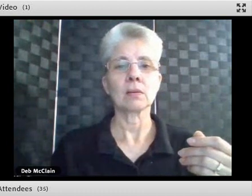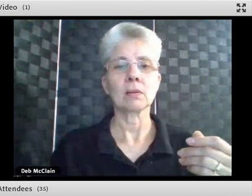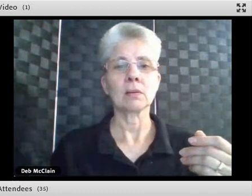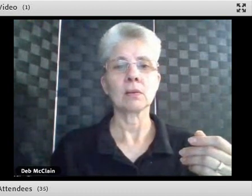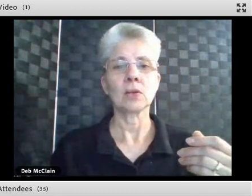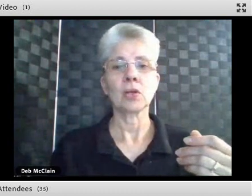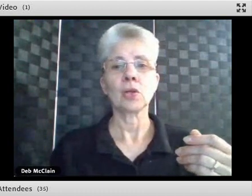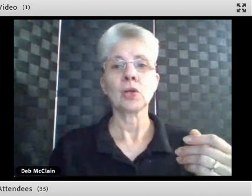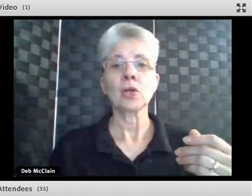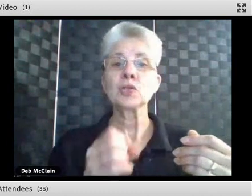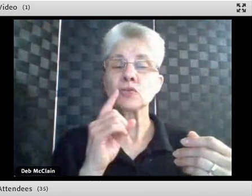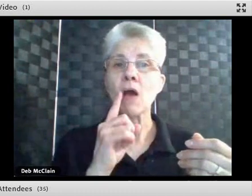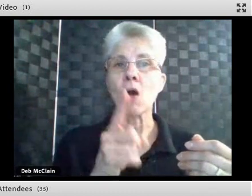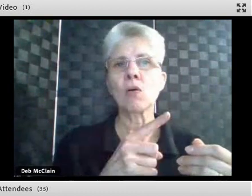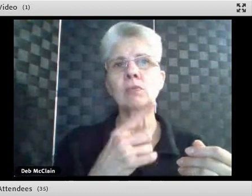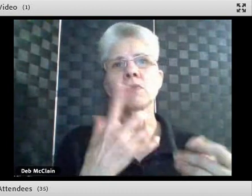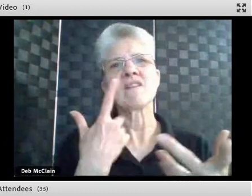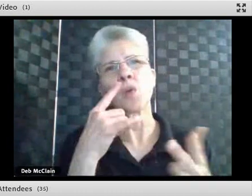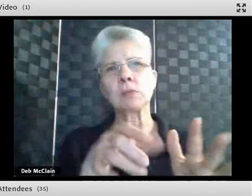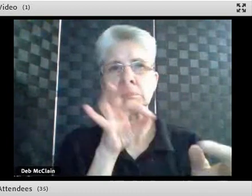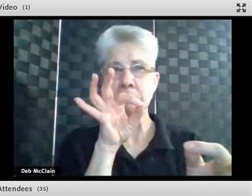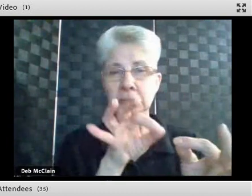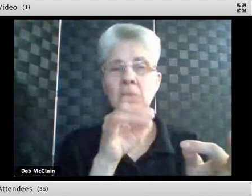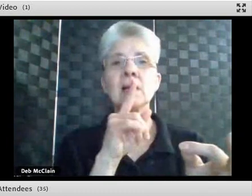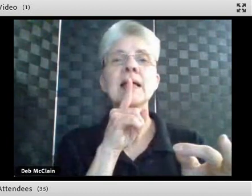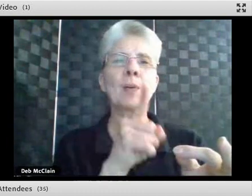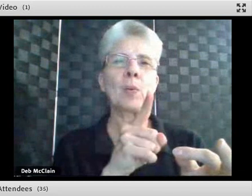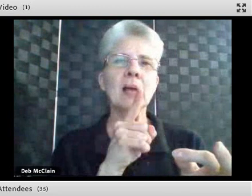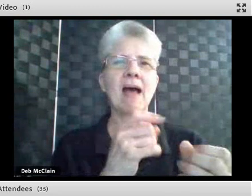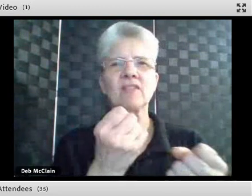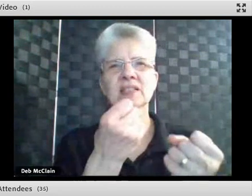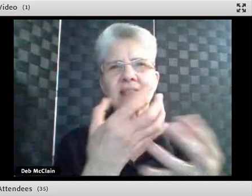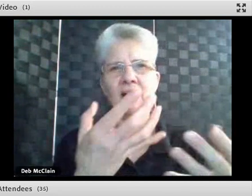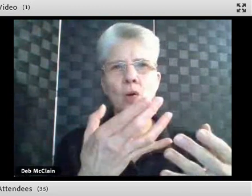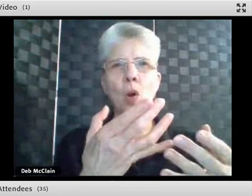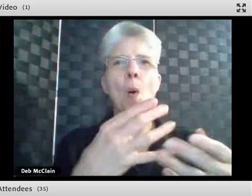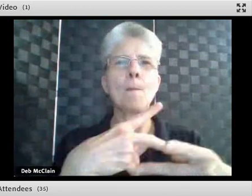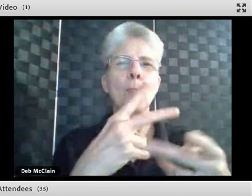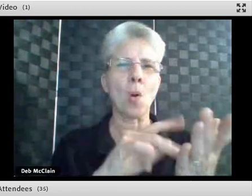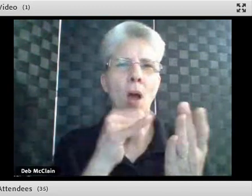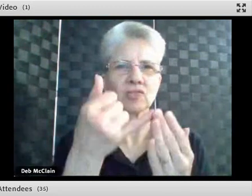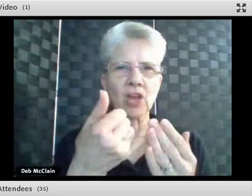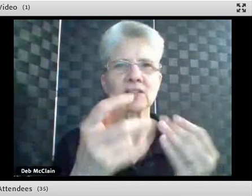copies of your digital objects stored in various locations.